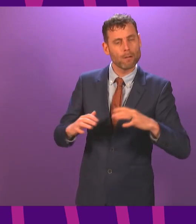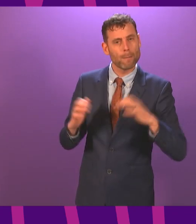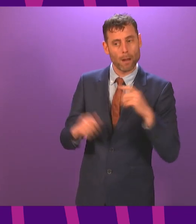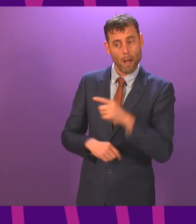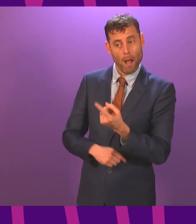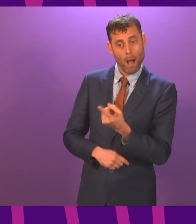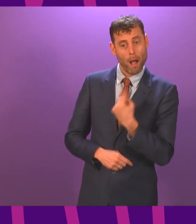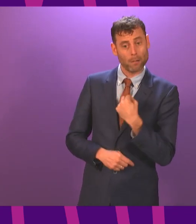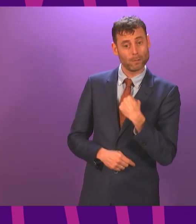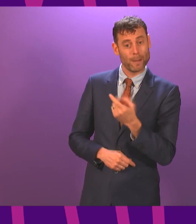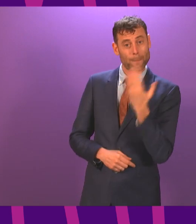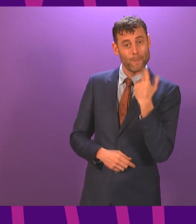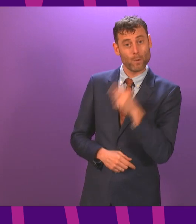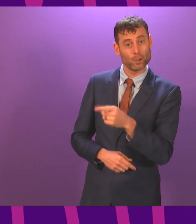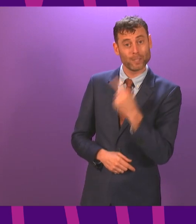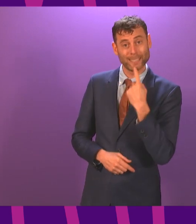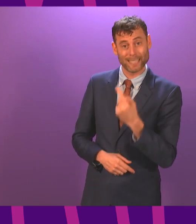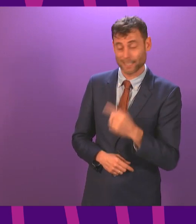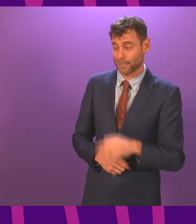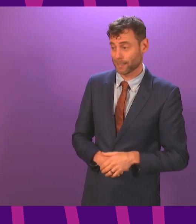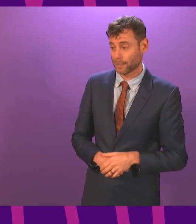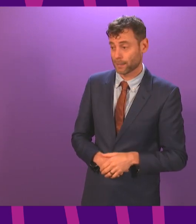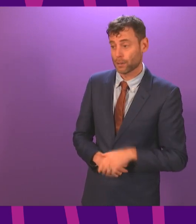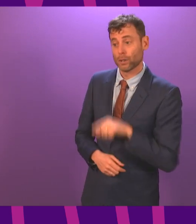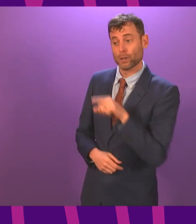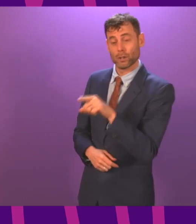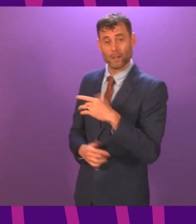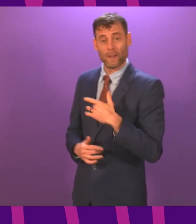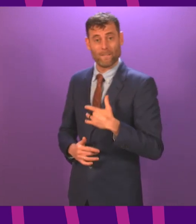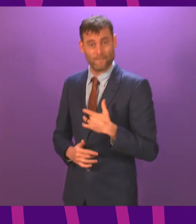think that, in her answer to me—correct me if I am wrong—she said that she believed